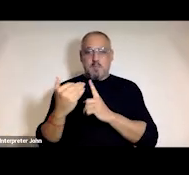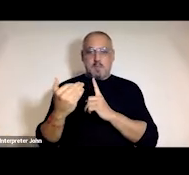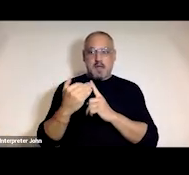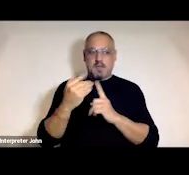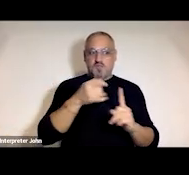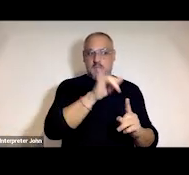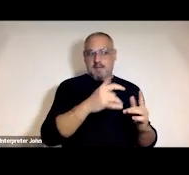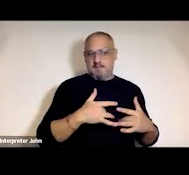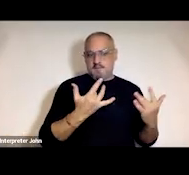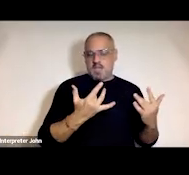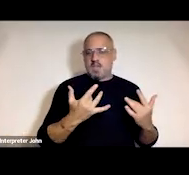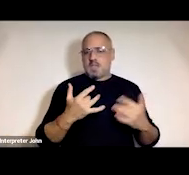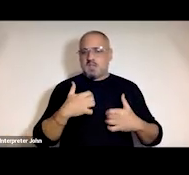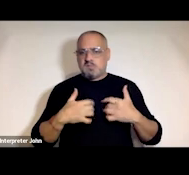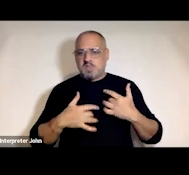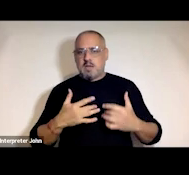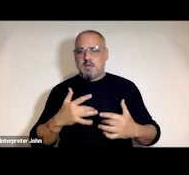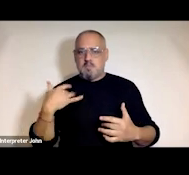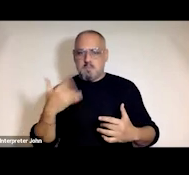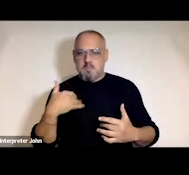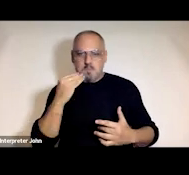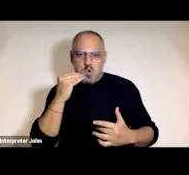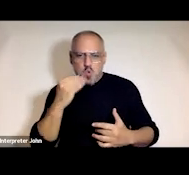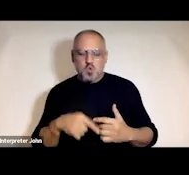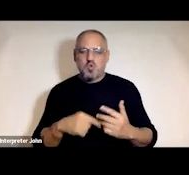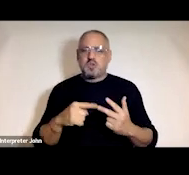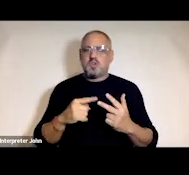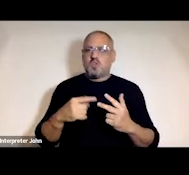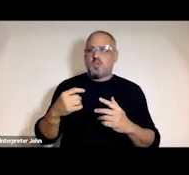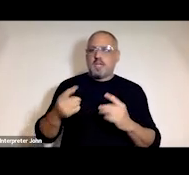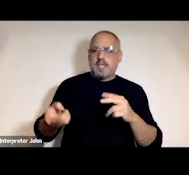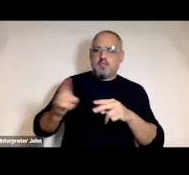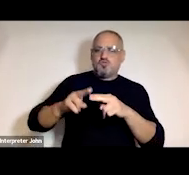disturbance in mood, and behavior increases in arousal or reactivity.